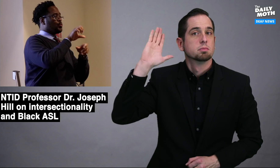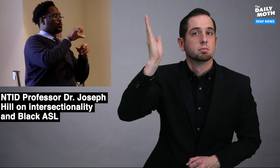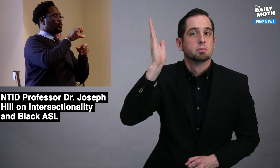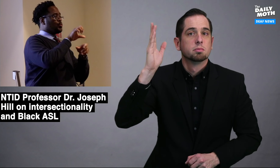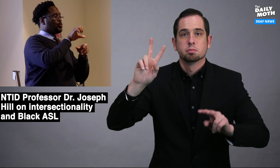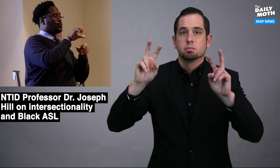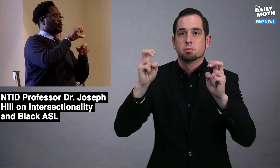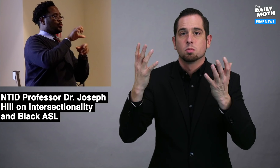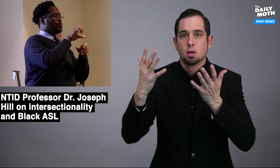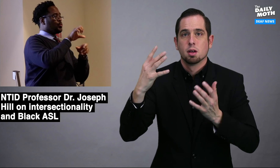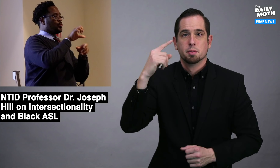Dr. Hill's presentation title was